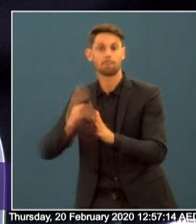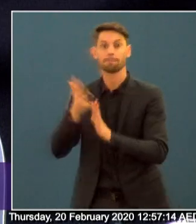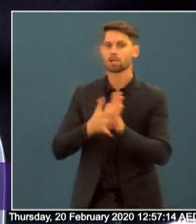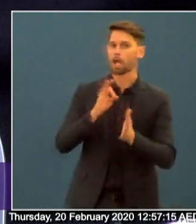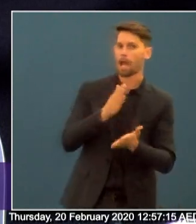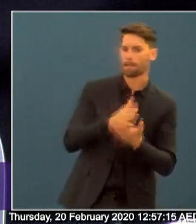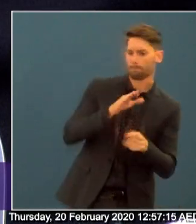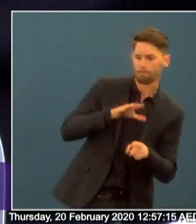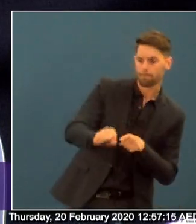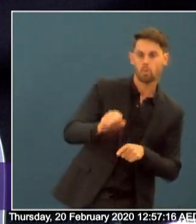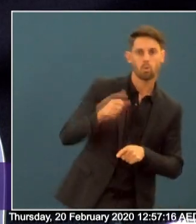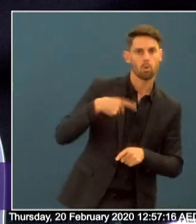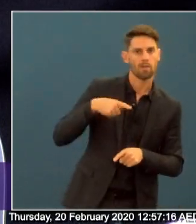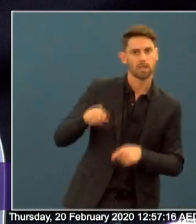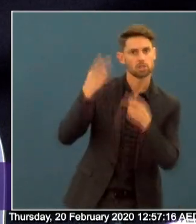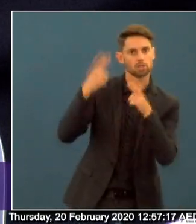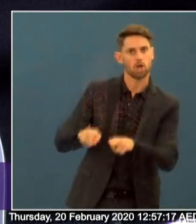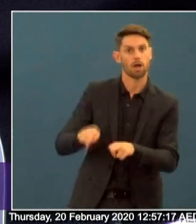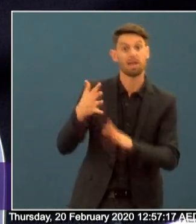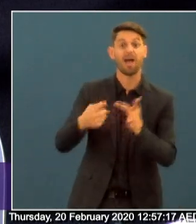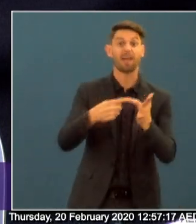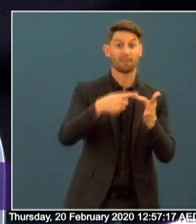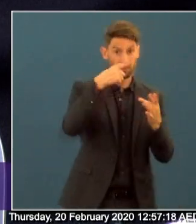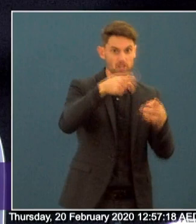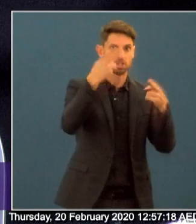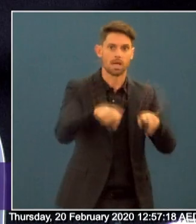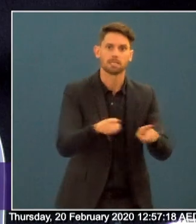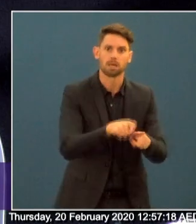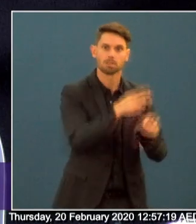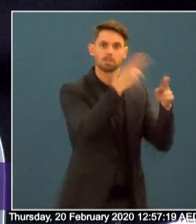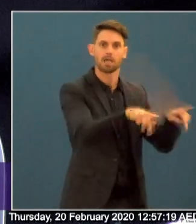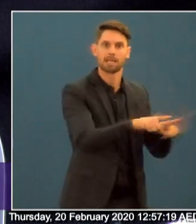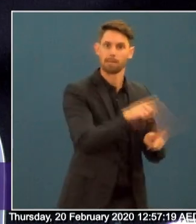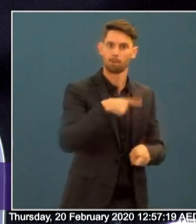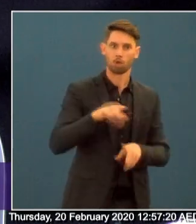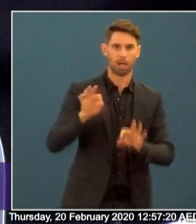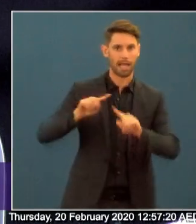So we believe that's an important step. I'm working with an international mortality group that is trying to